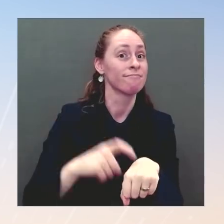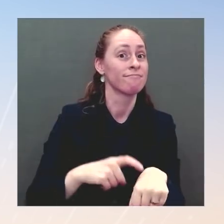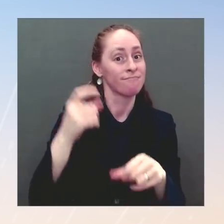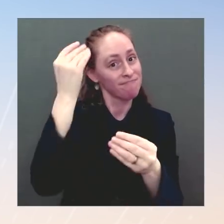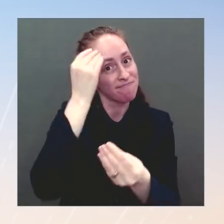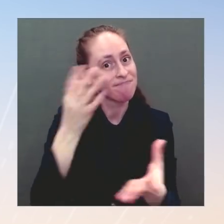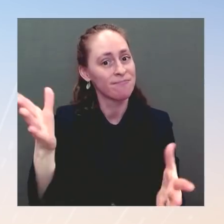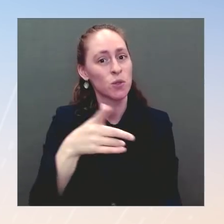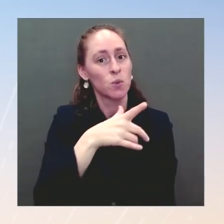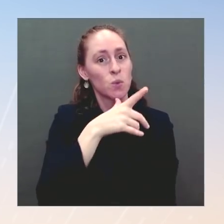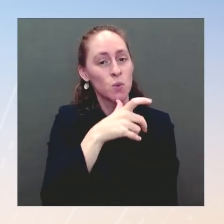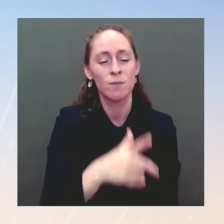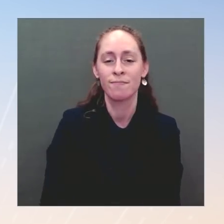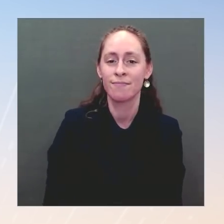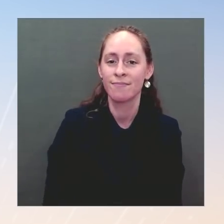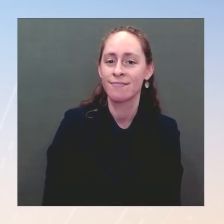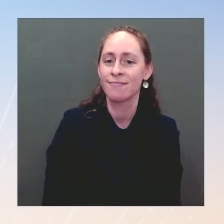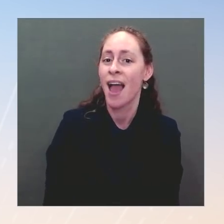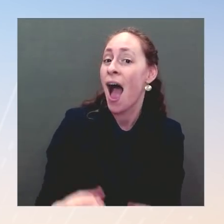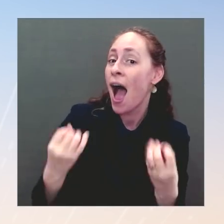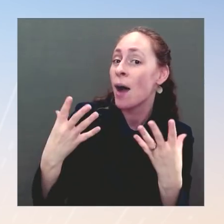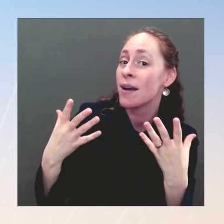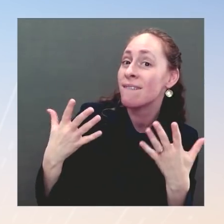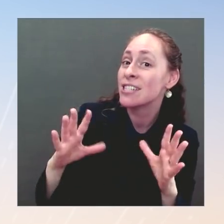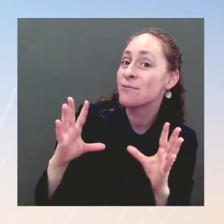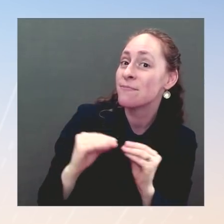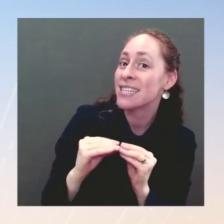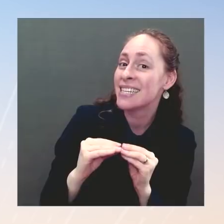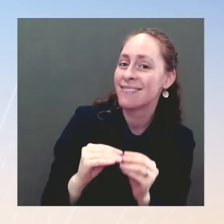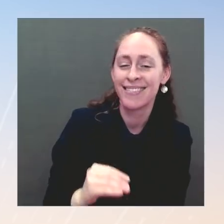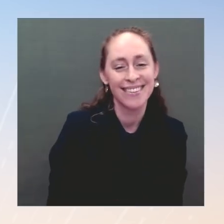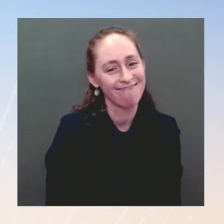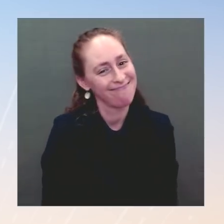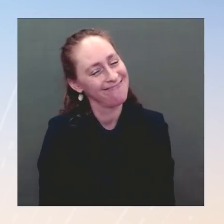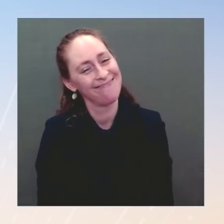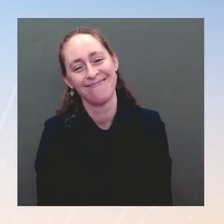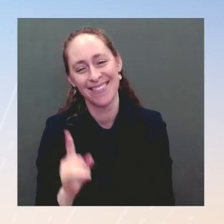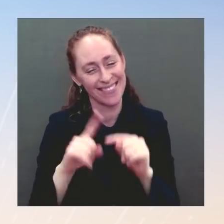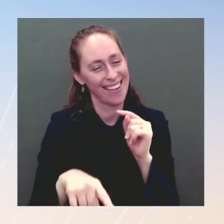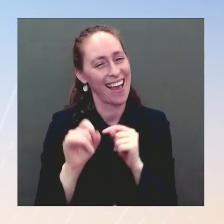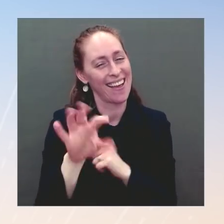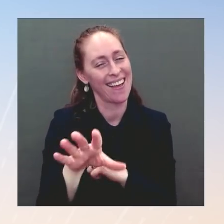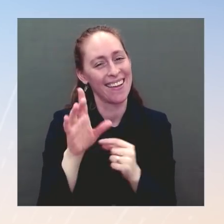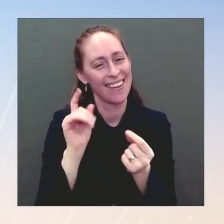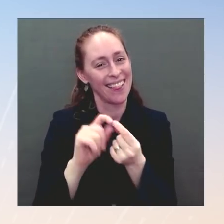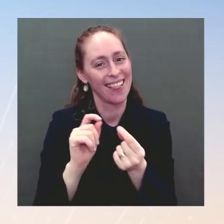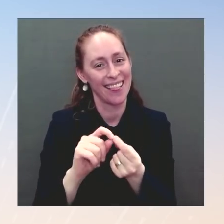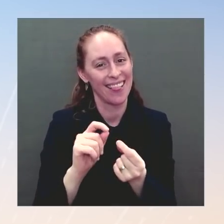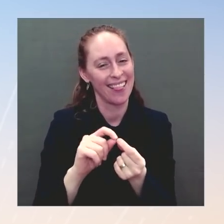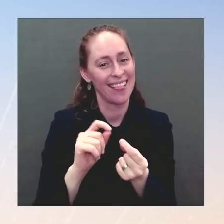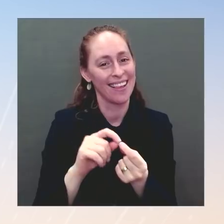Ms. Psaki: I'm not going to get into further detail on that. I expect once he makes an announcement, we'll have more details to share. The Press: And lastly -- >> Ms. Psaki: Yeah The Press: -- the administration